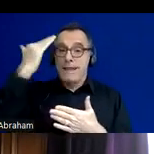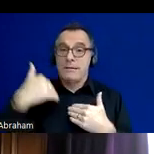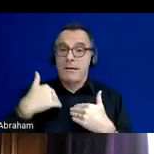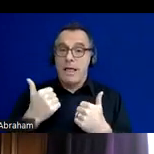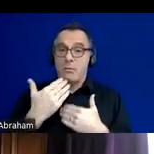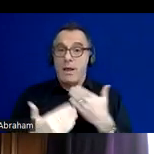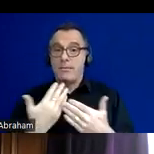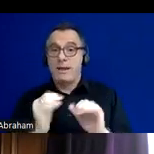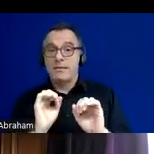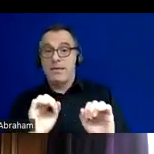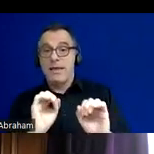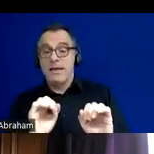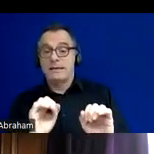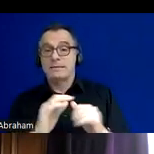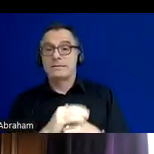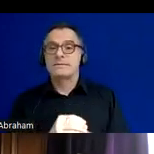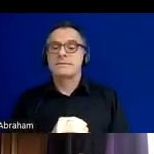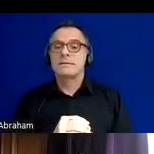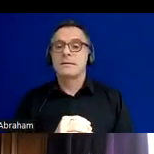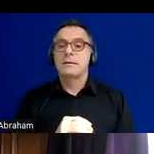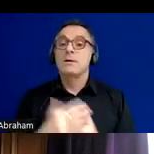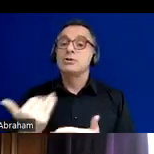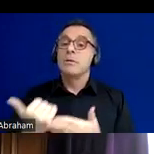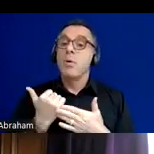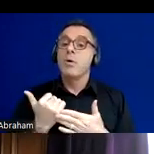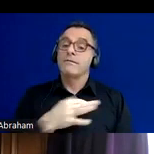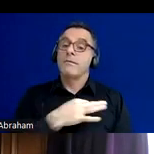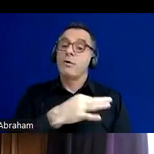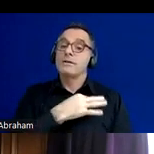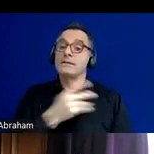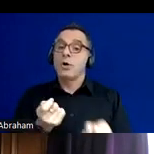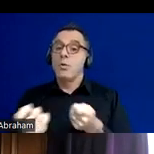with the support of our volunteer coordinator. So, it was really amazing to have these sort of